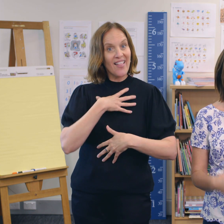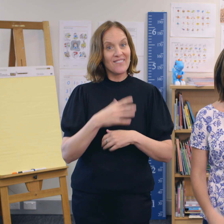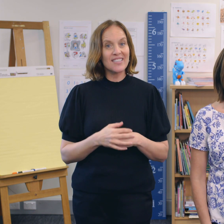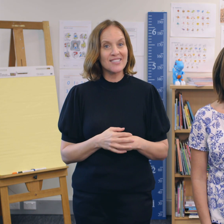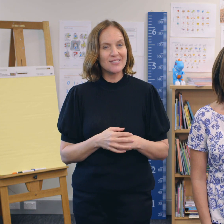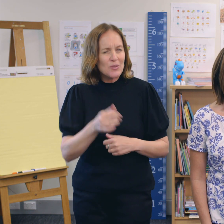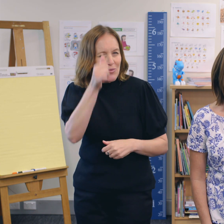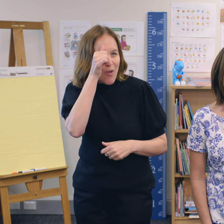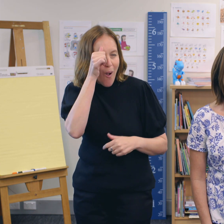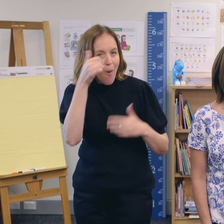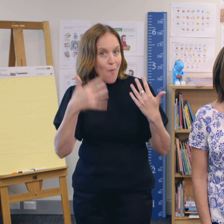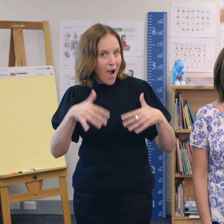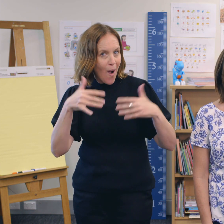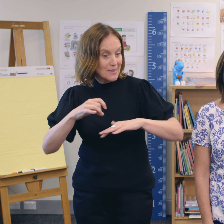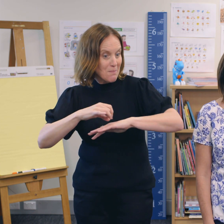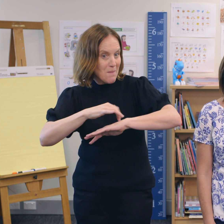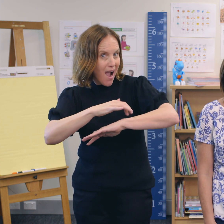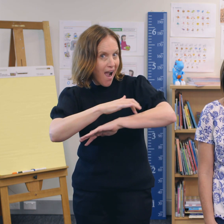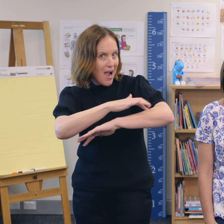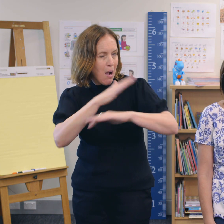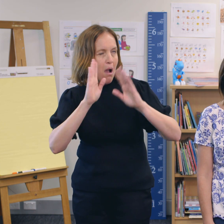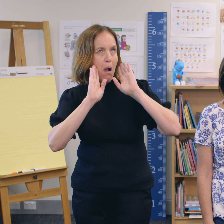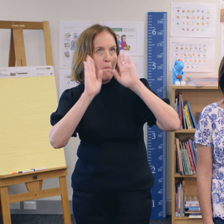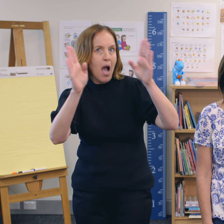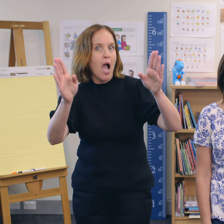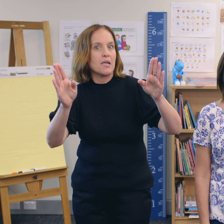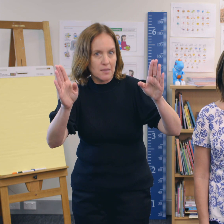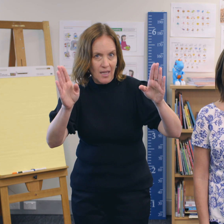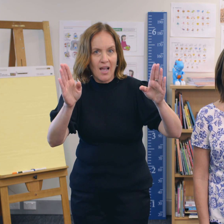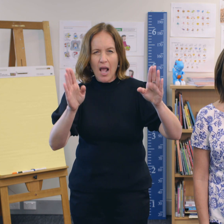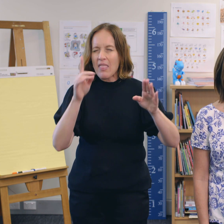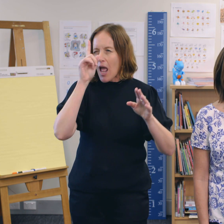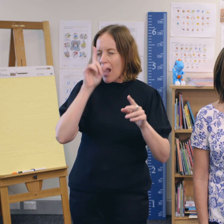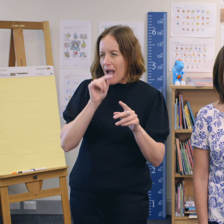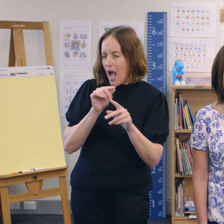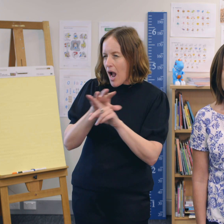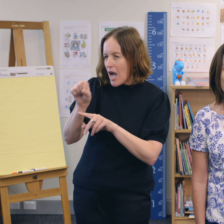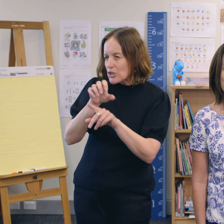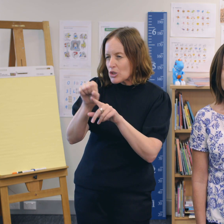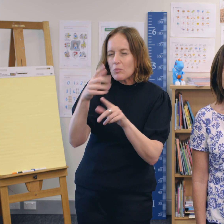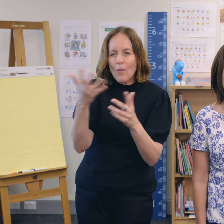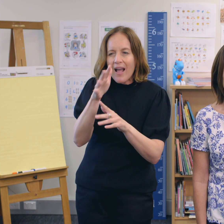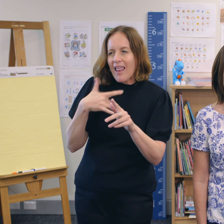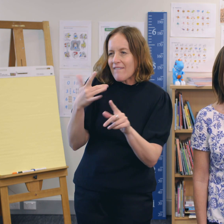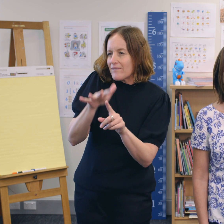Do you know that spiders have amazing senses, that can notice things in their environment?